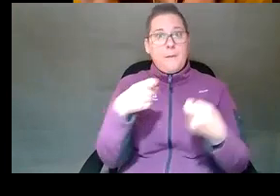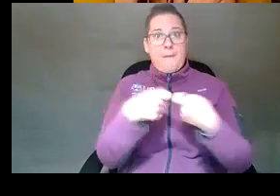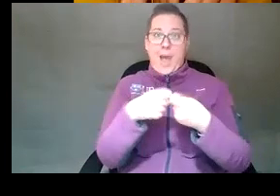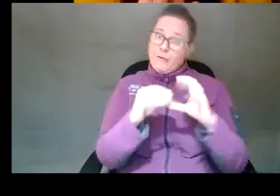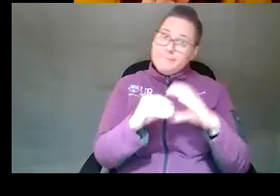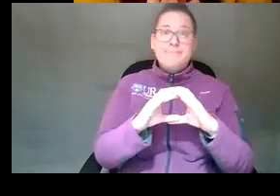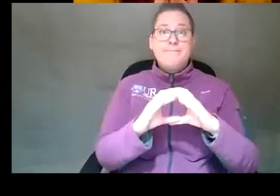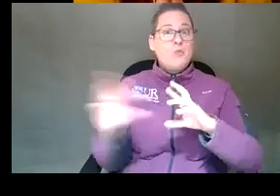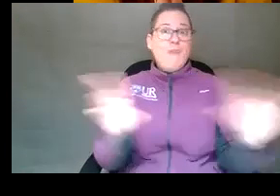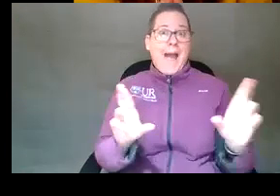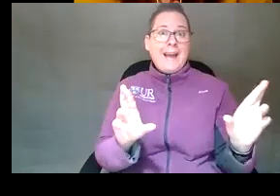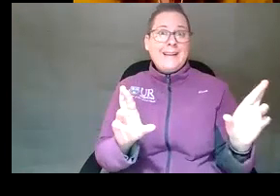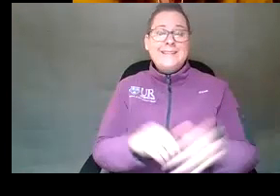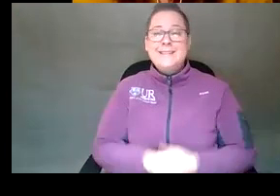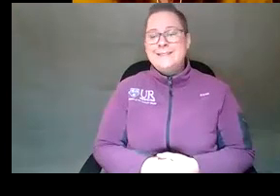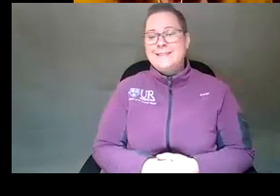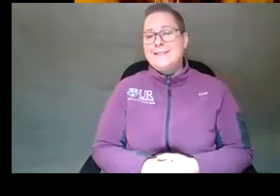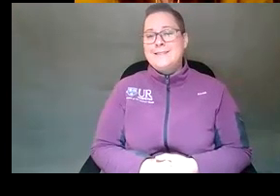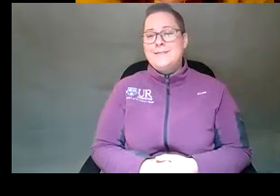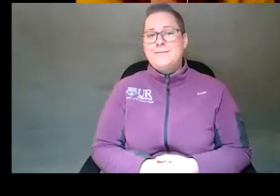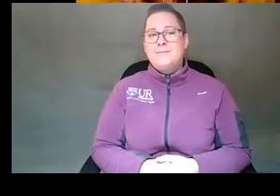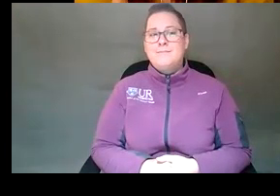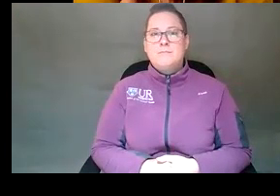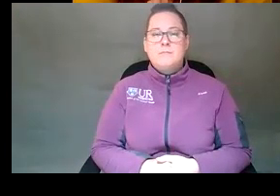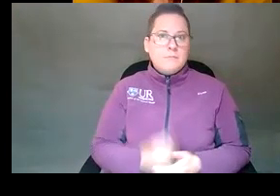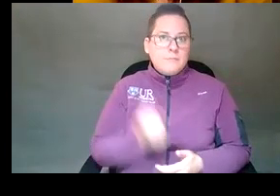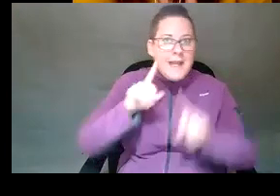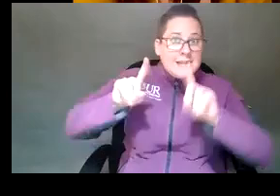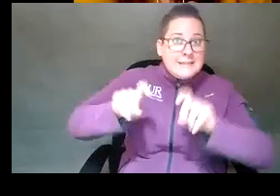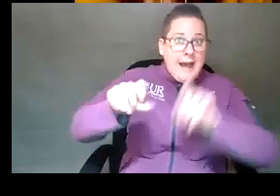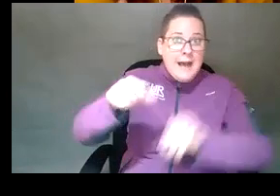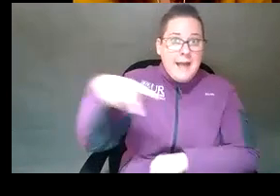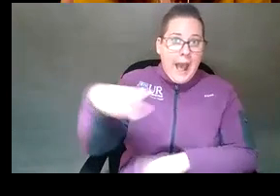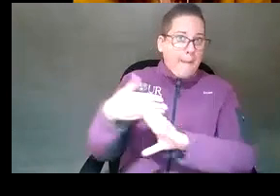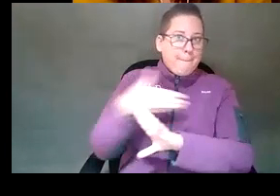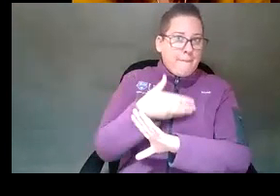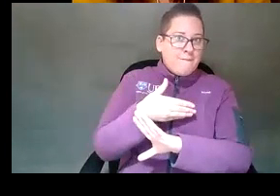charged device nearby really testing out the app you have to use ahead of time and we have great